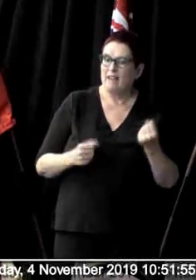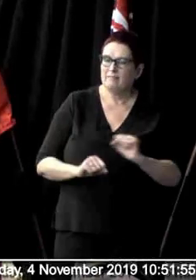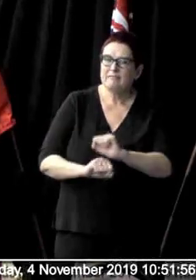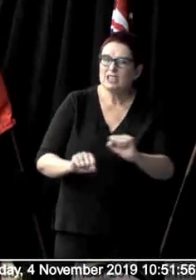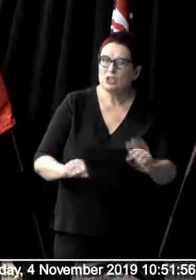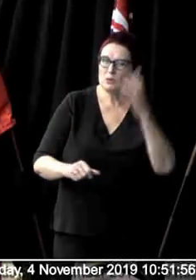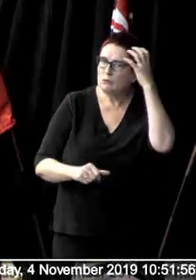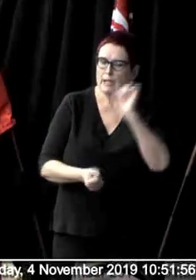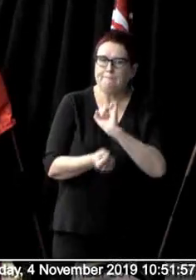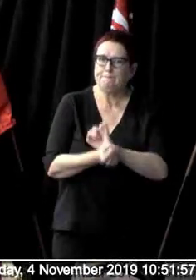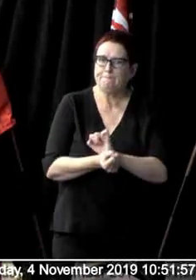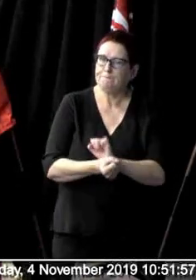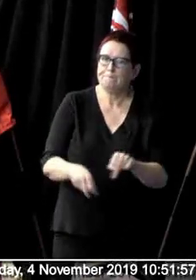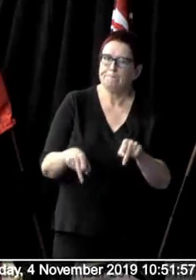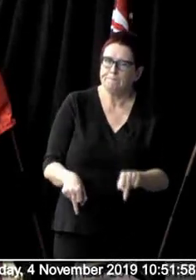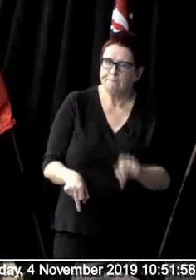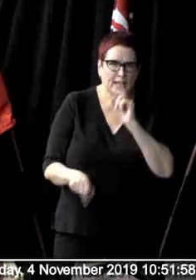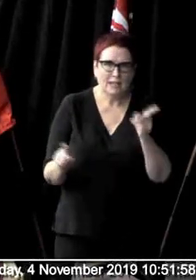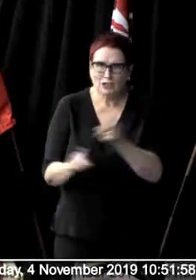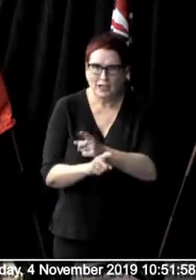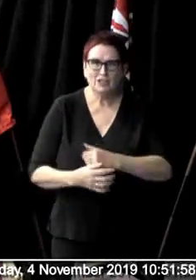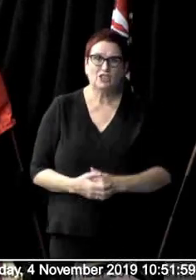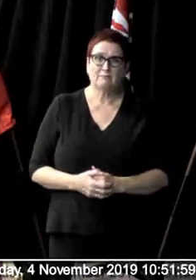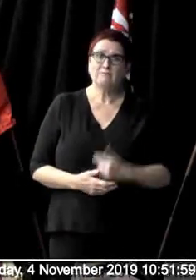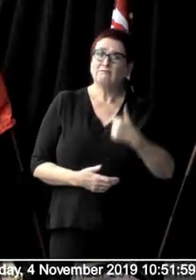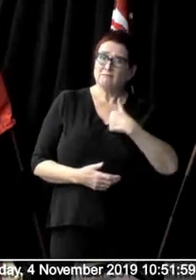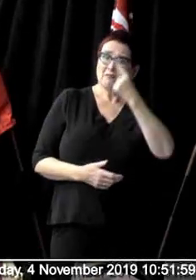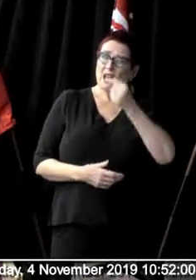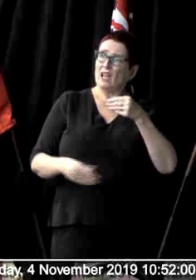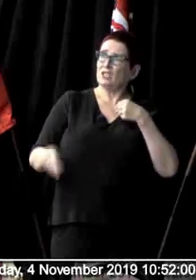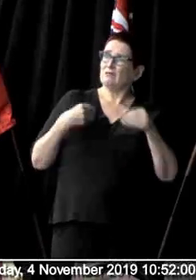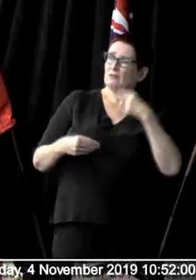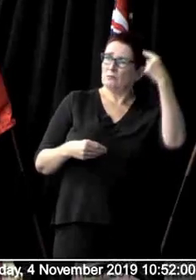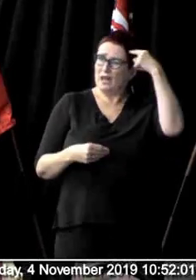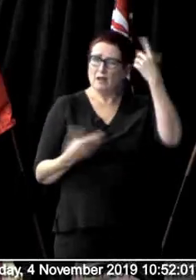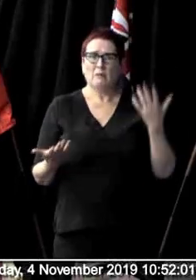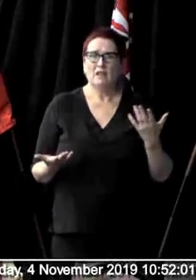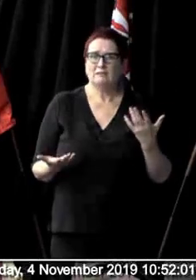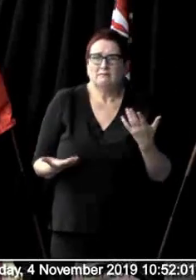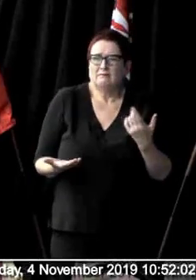What is weird is we have the flexible brain but we refuse to change our thinking so I’m not sure who has the problem here.